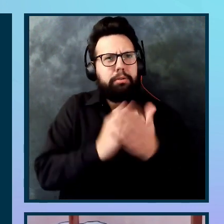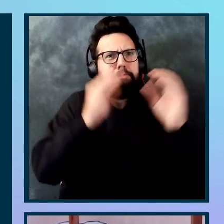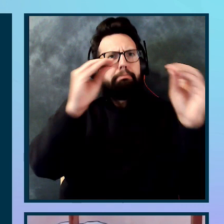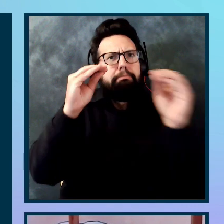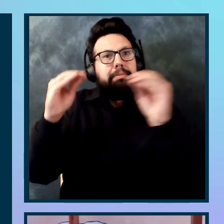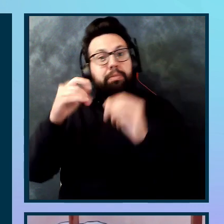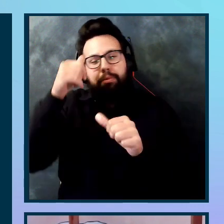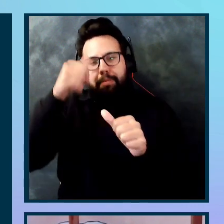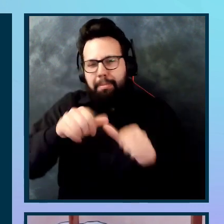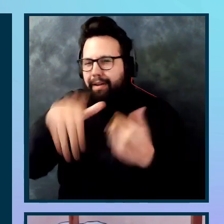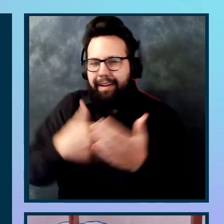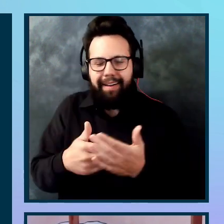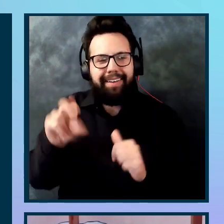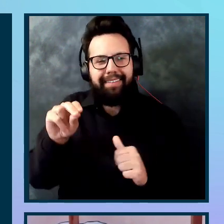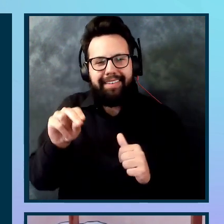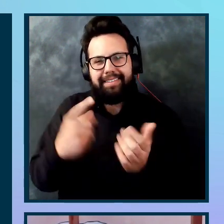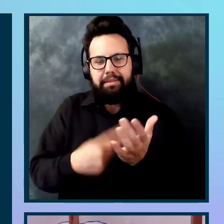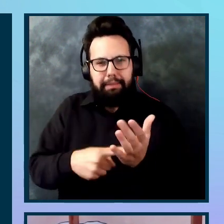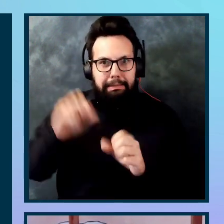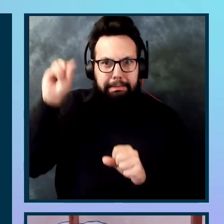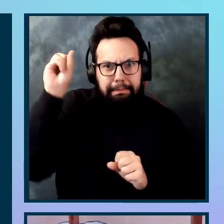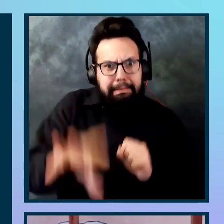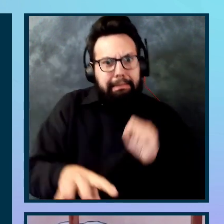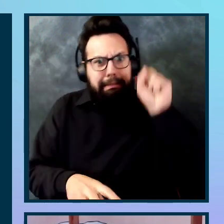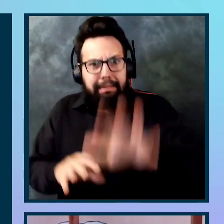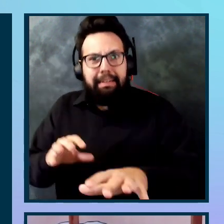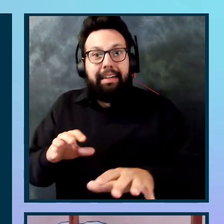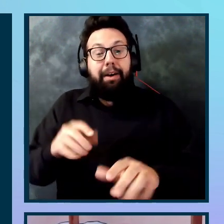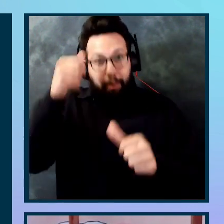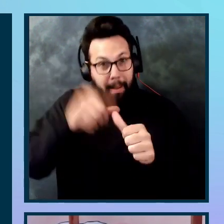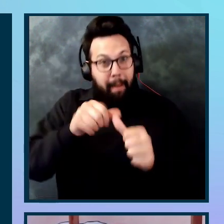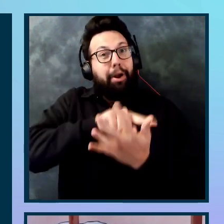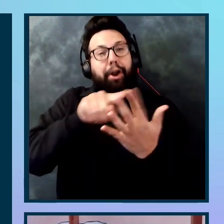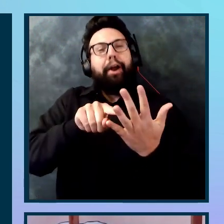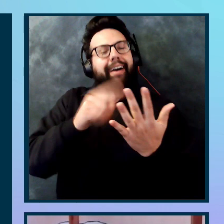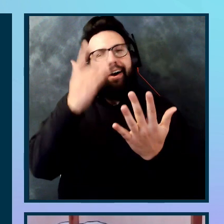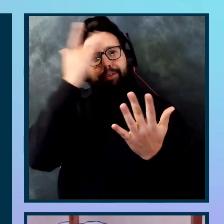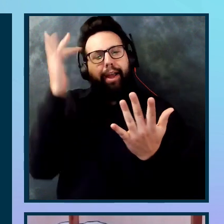and you're just gonna forget some of it. (chuckles) There's scheduling conflicts,